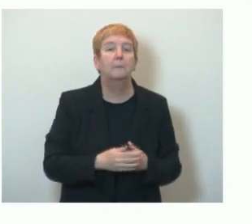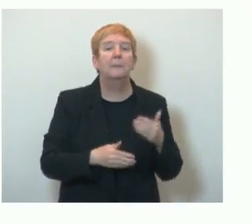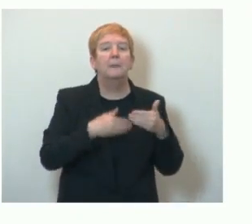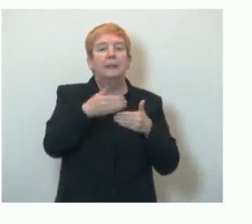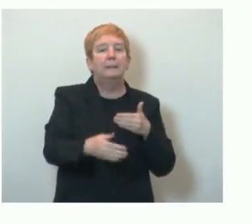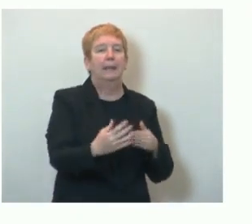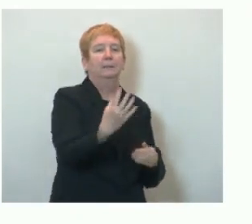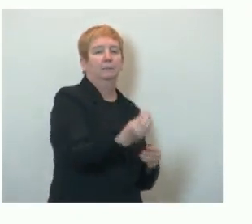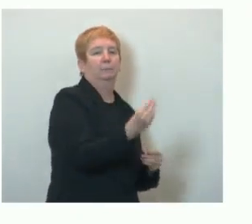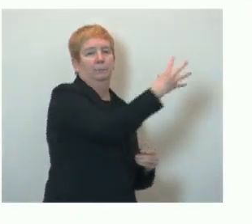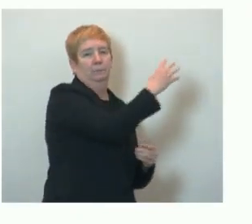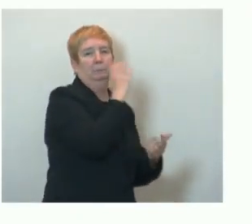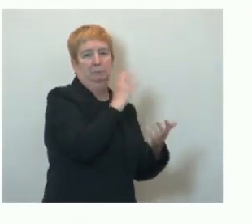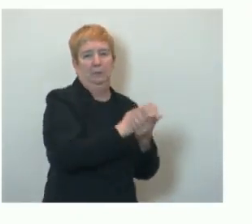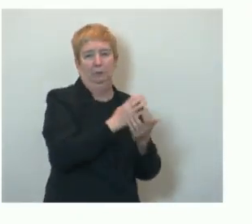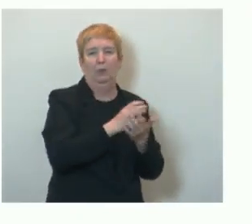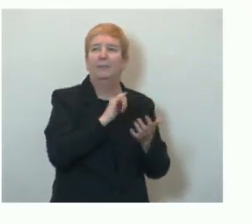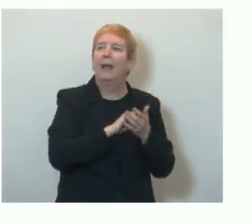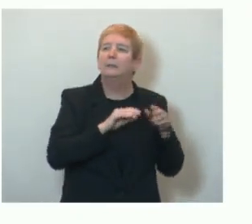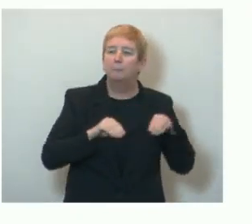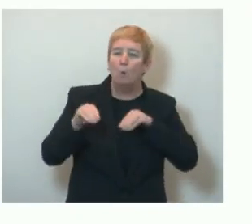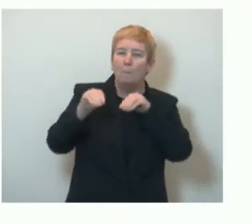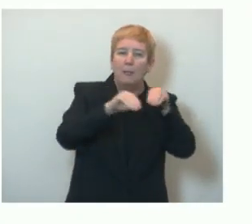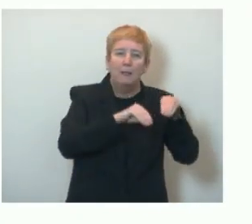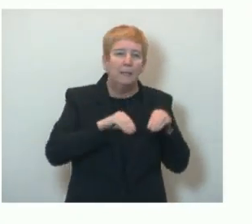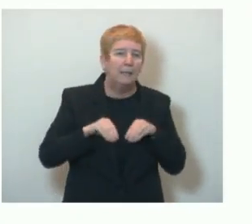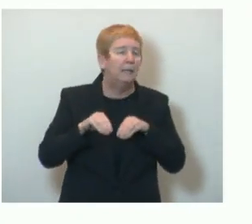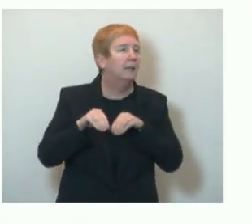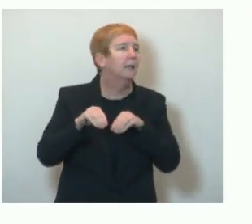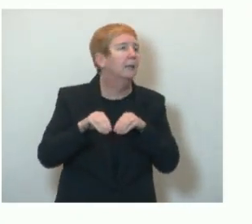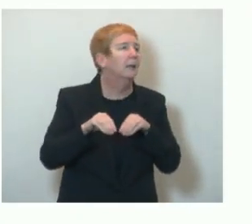BEHAVIOR OF THE PEOPLE OF NEW MEXICO.